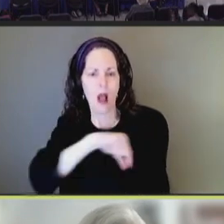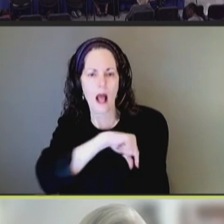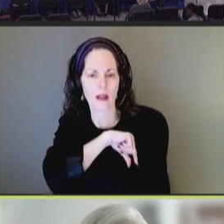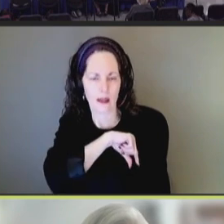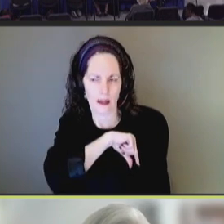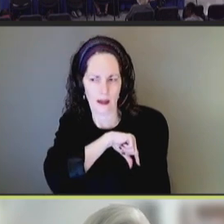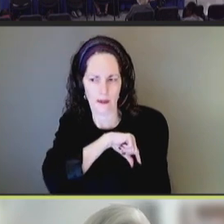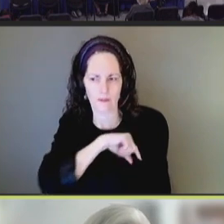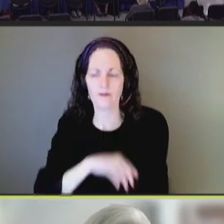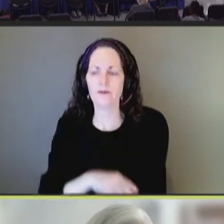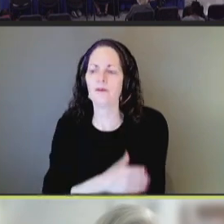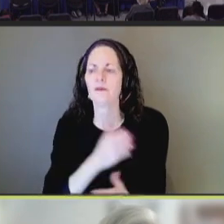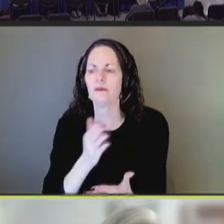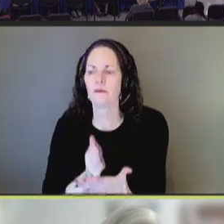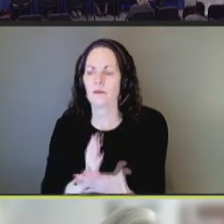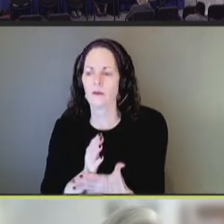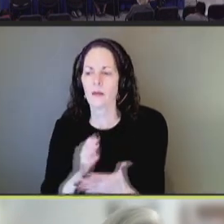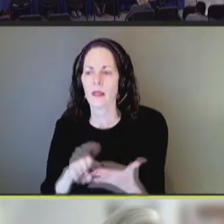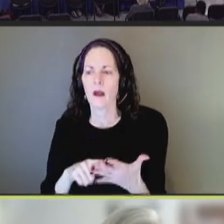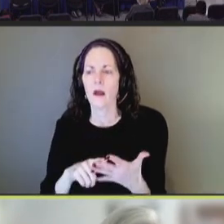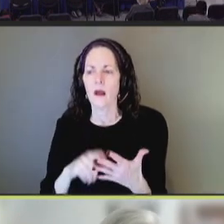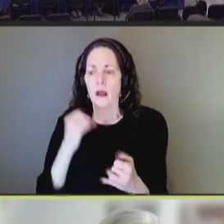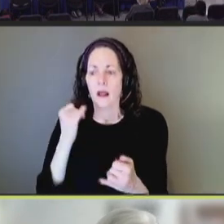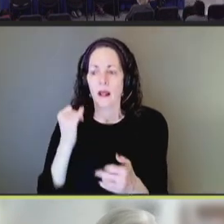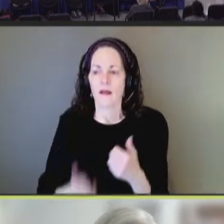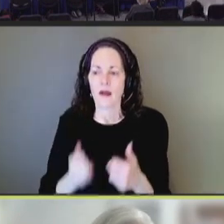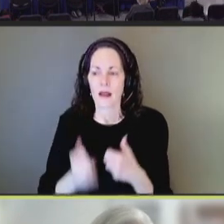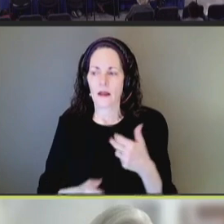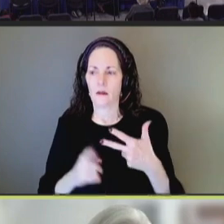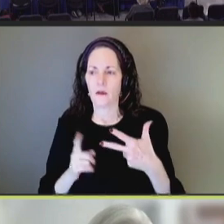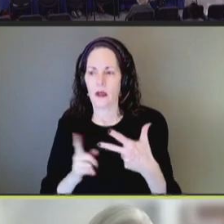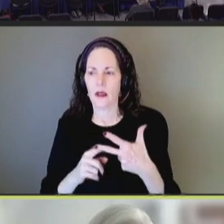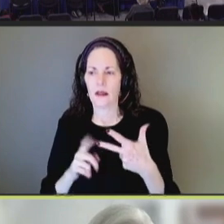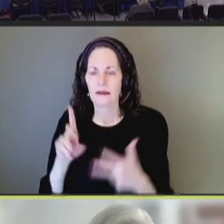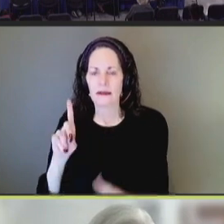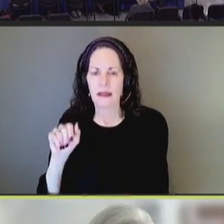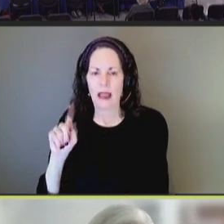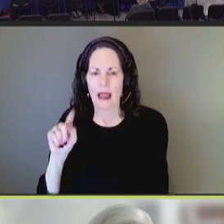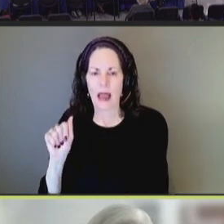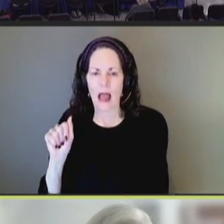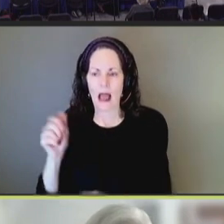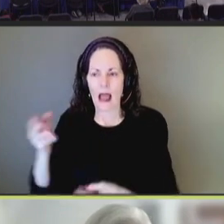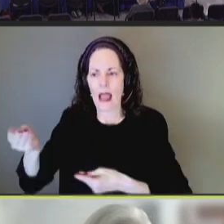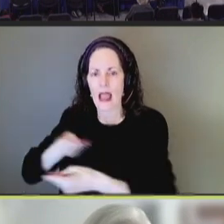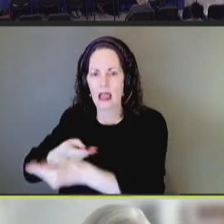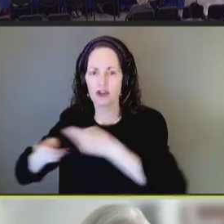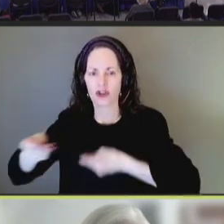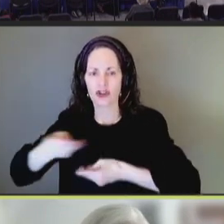And so, our final area of focus is data exchange. And the immunization gateway is a message routing